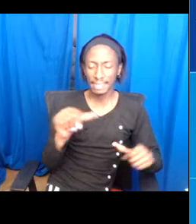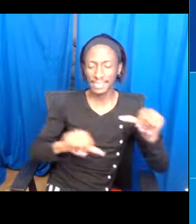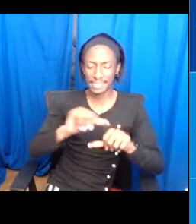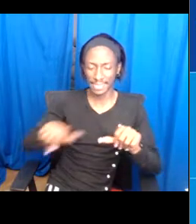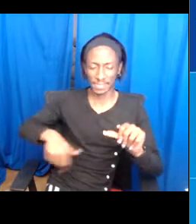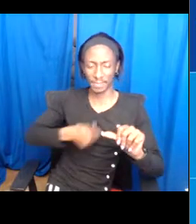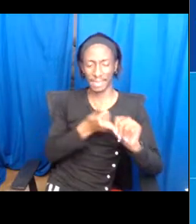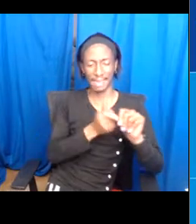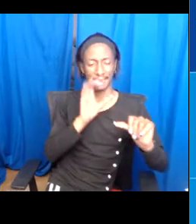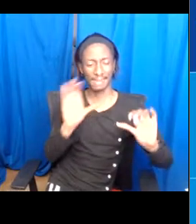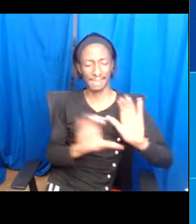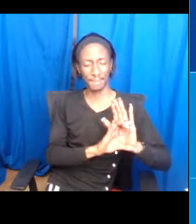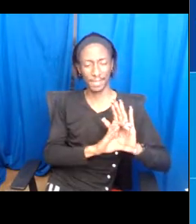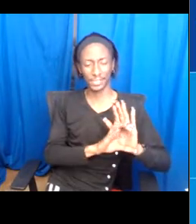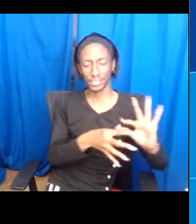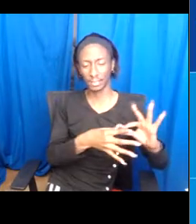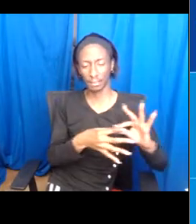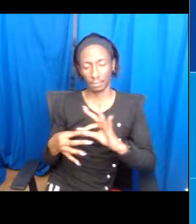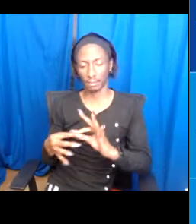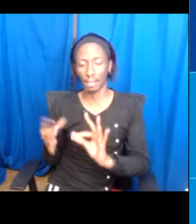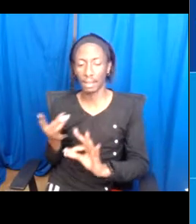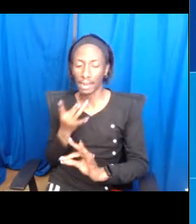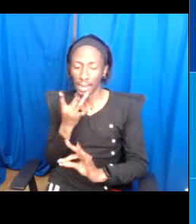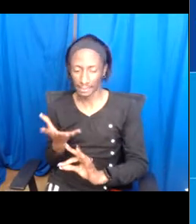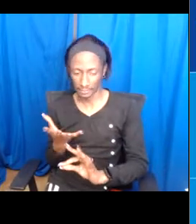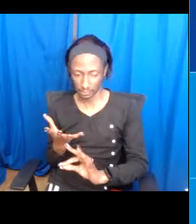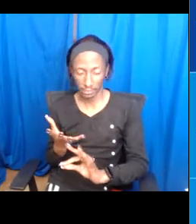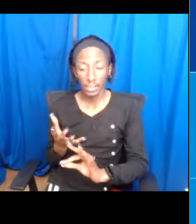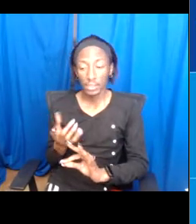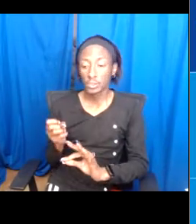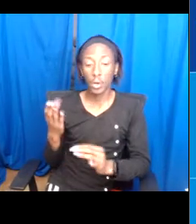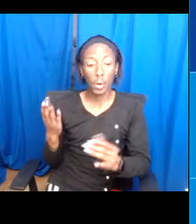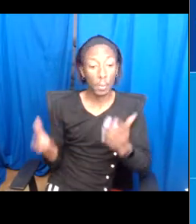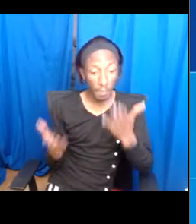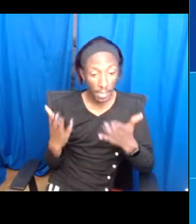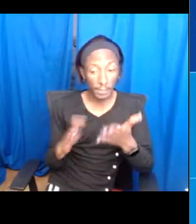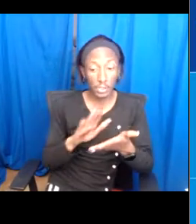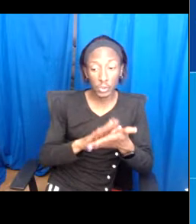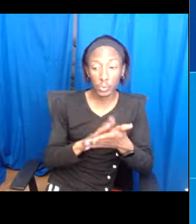it all has to deal with light, right? And so maybe in school you've used glass prism like this